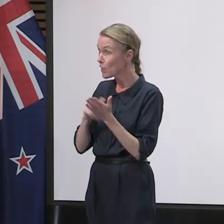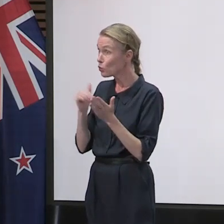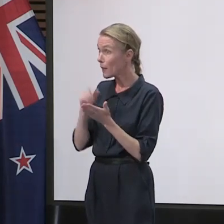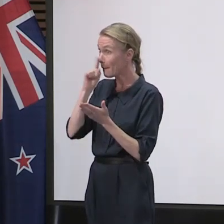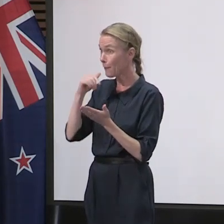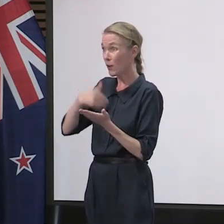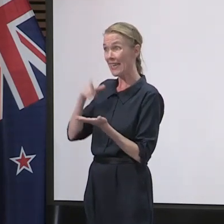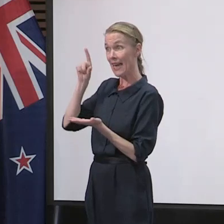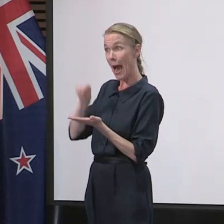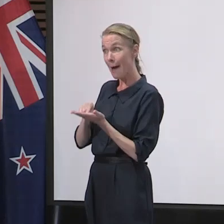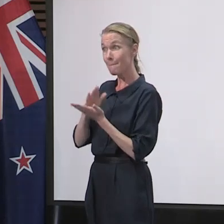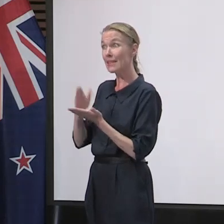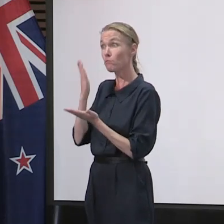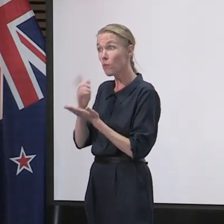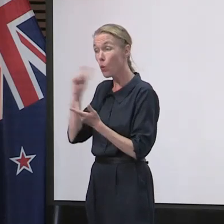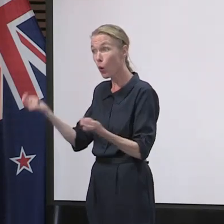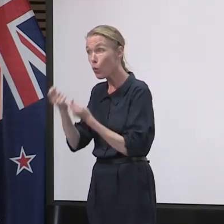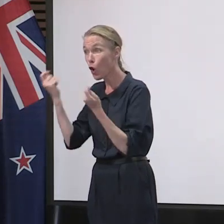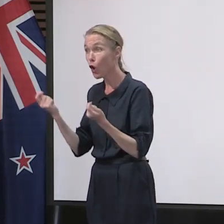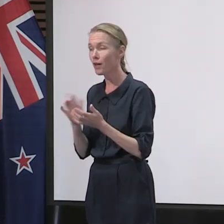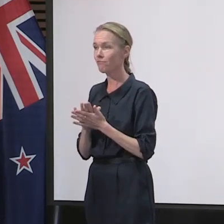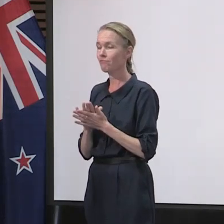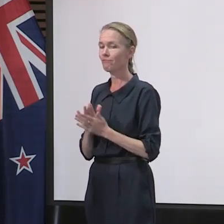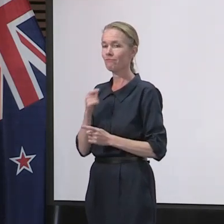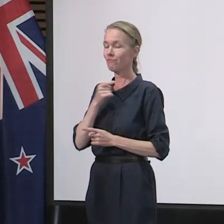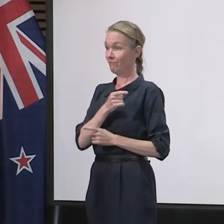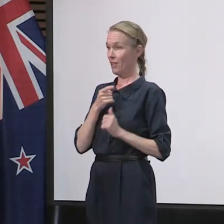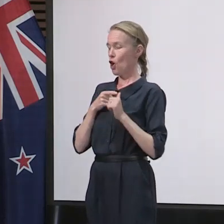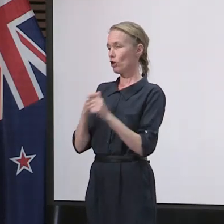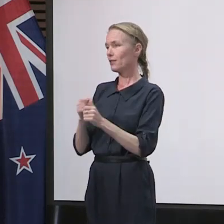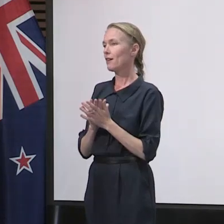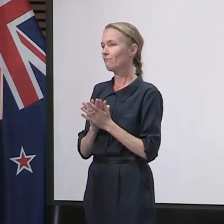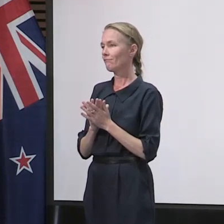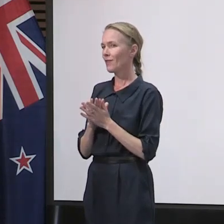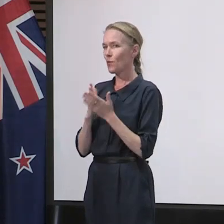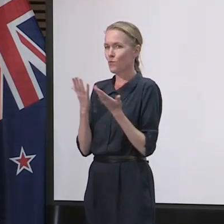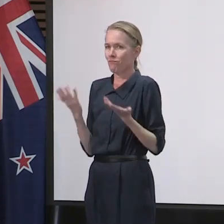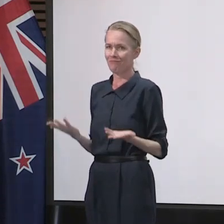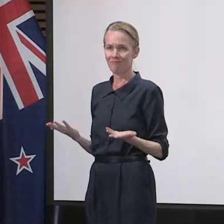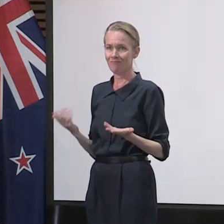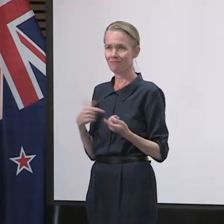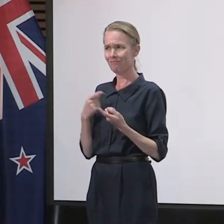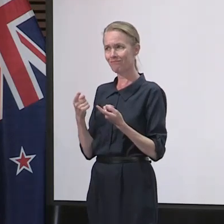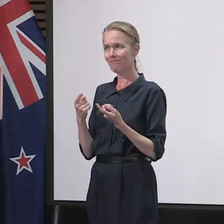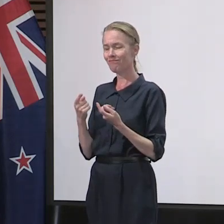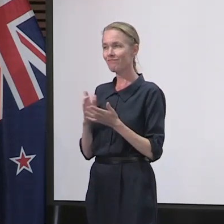complement to contact tracing? well,, any uptake is good and